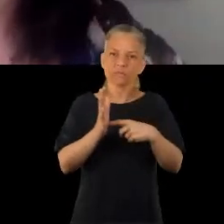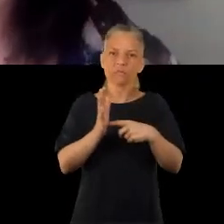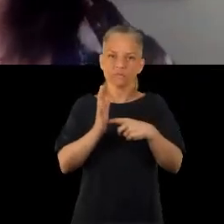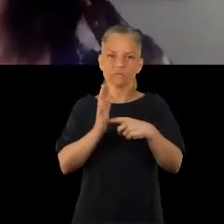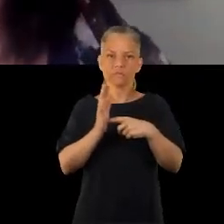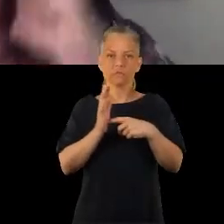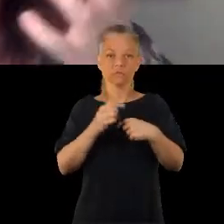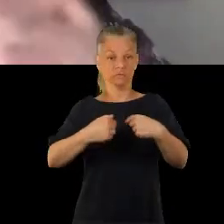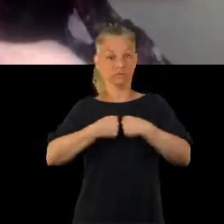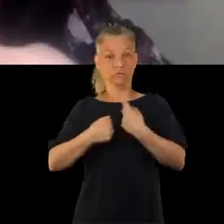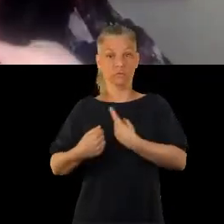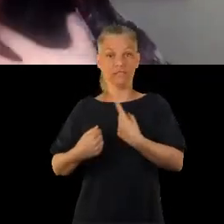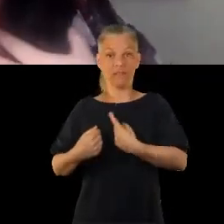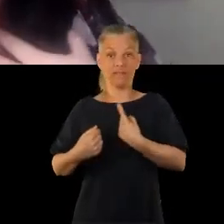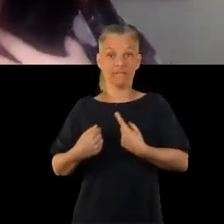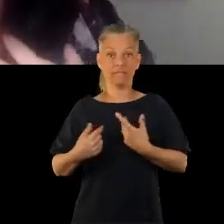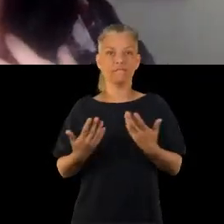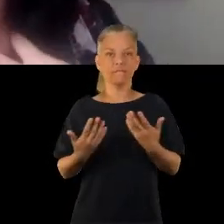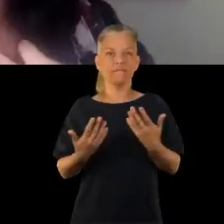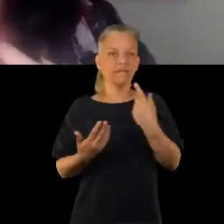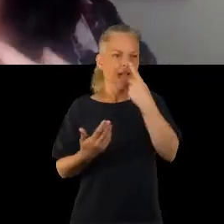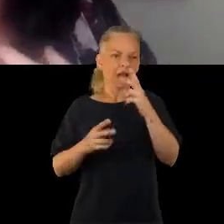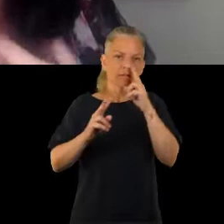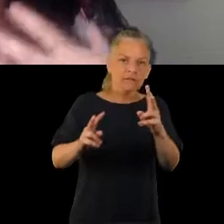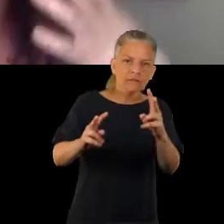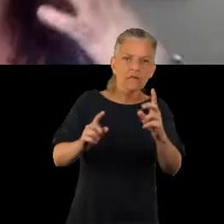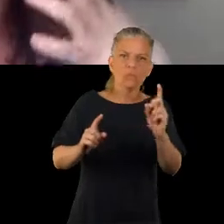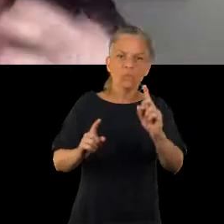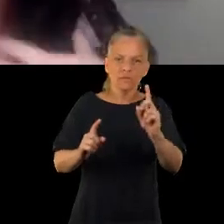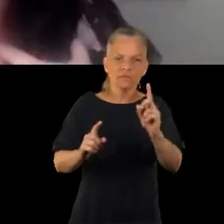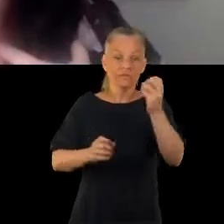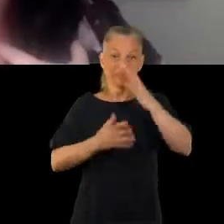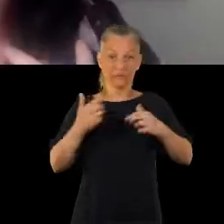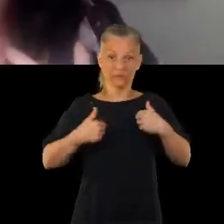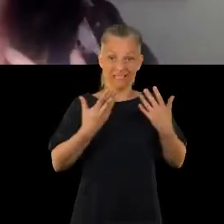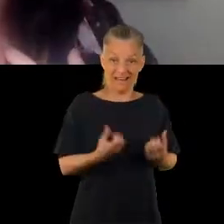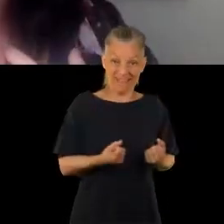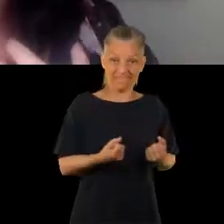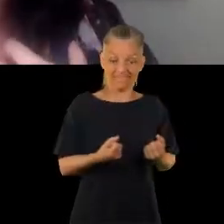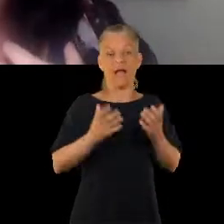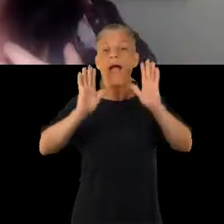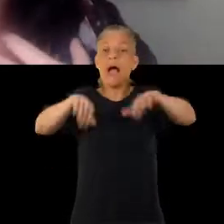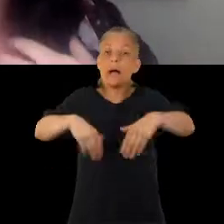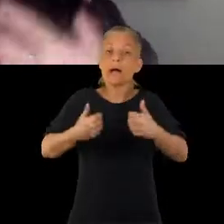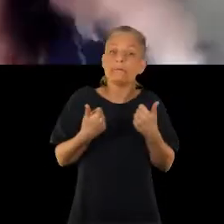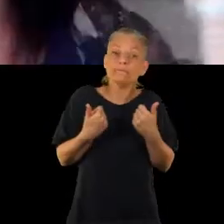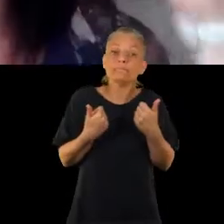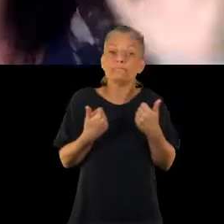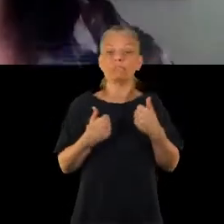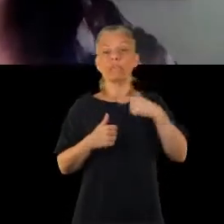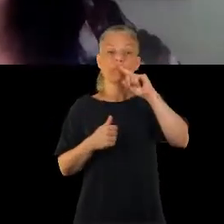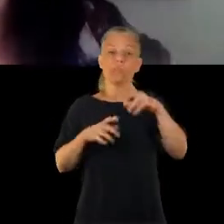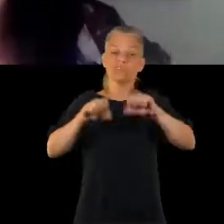important. For a service user to be able to be seen as having that experience is like, well,